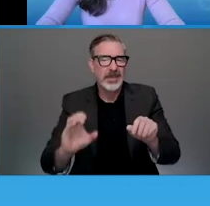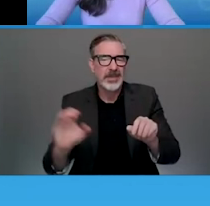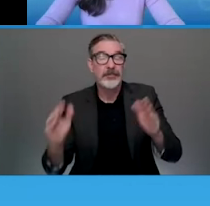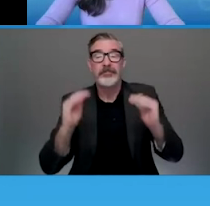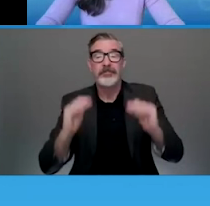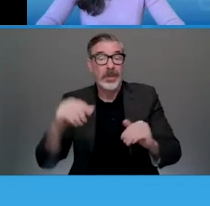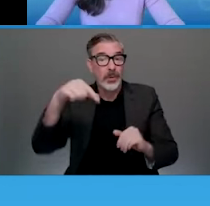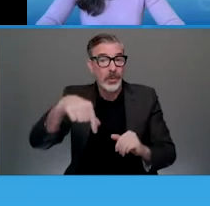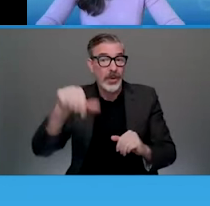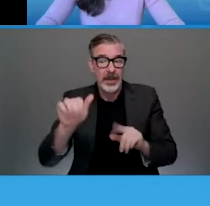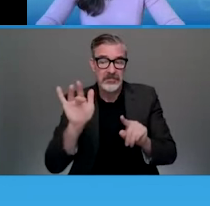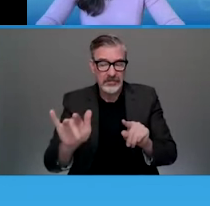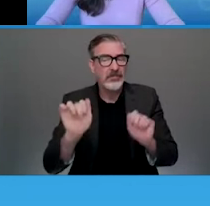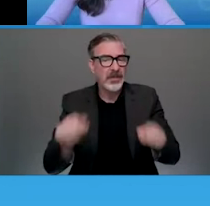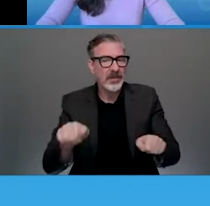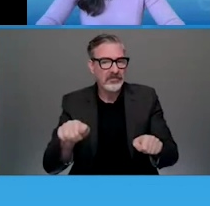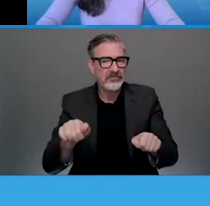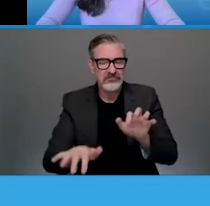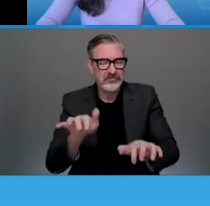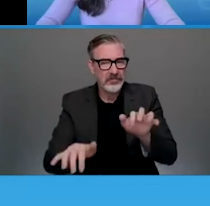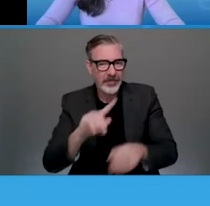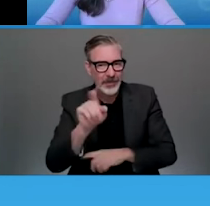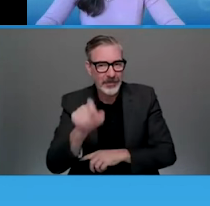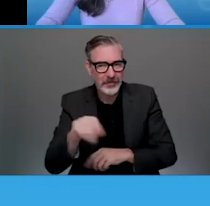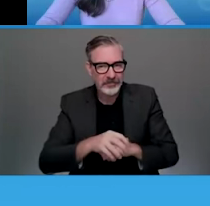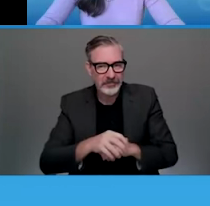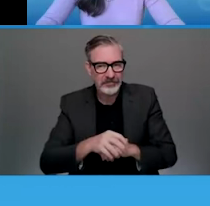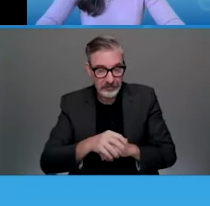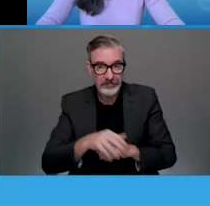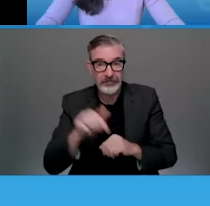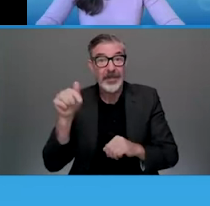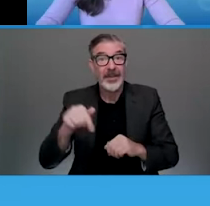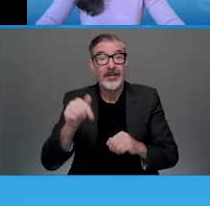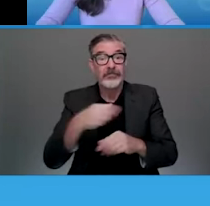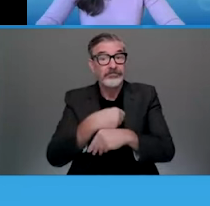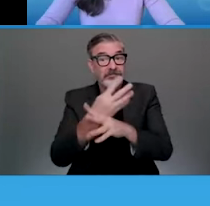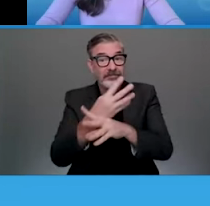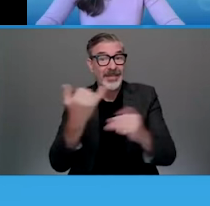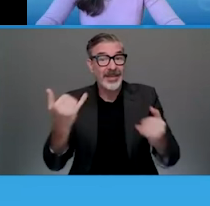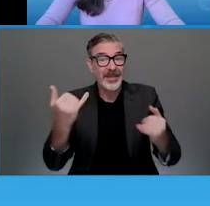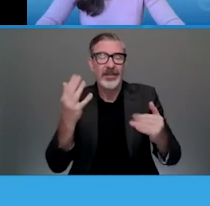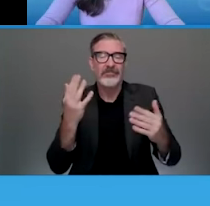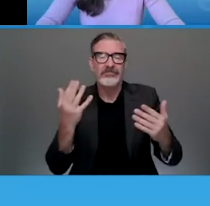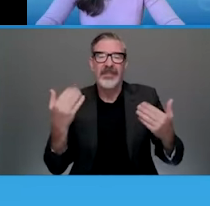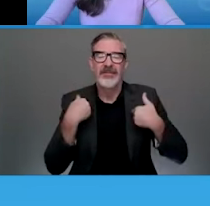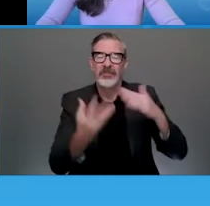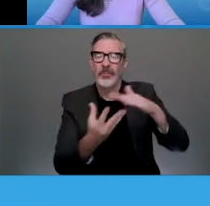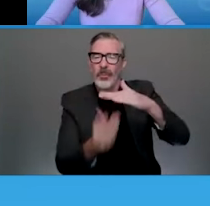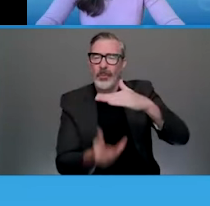and they will be presented at the end of the session. This webinar is being recorded and will be shared with everyone. The chat option is turned off.